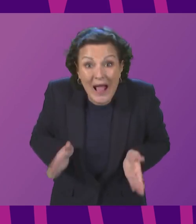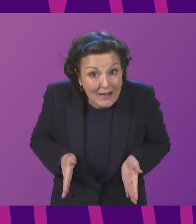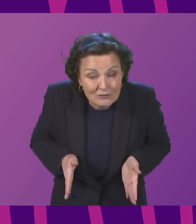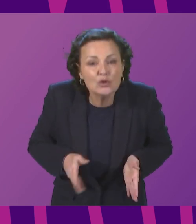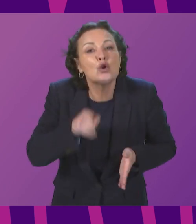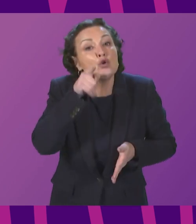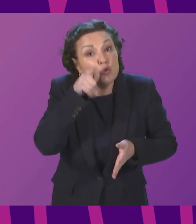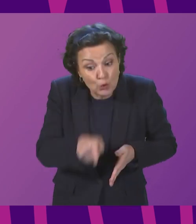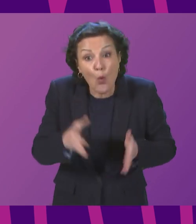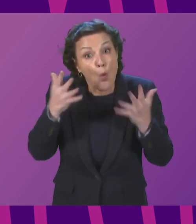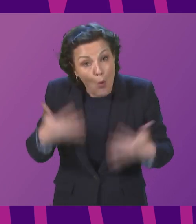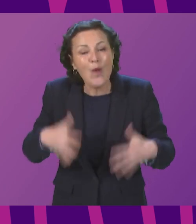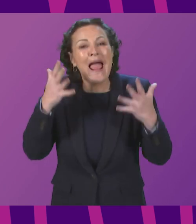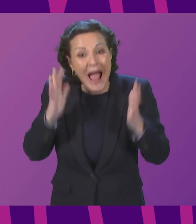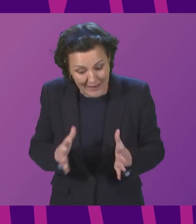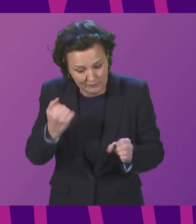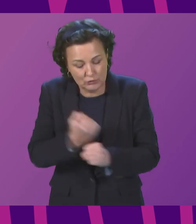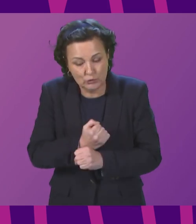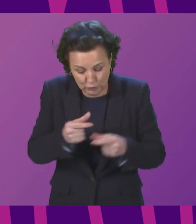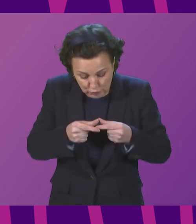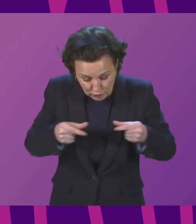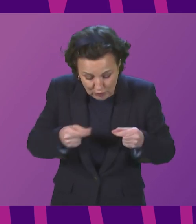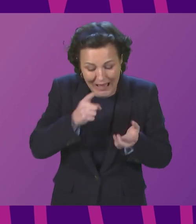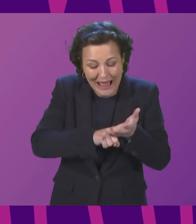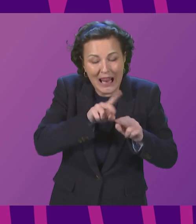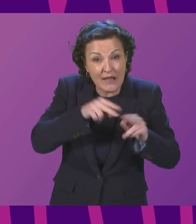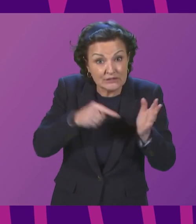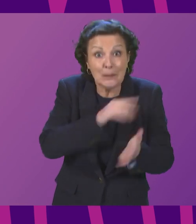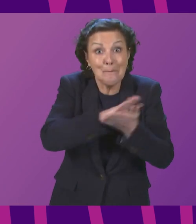tests for seven days. As long as, on each day, your lateral flow result is negative,